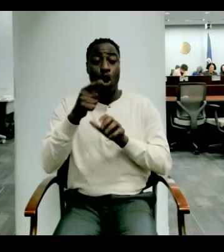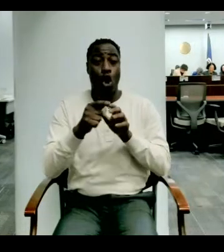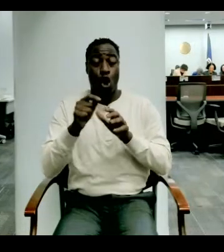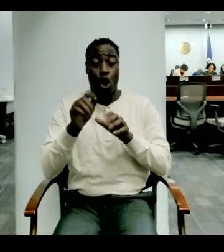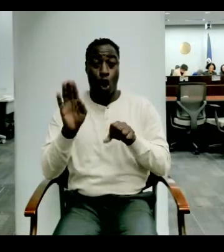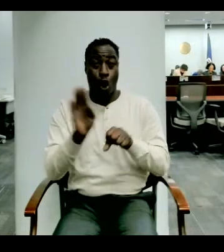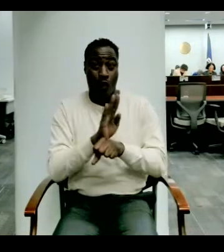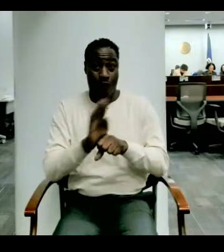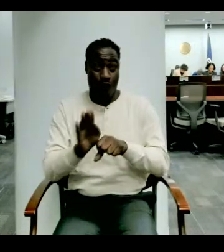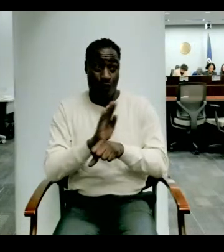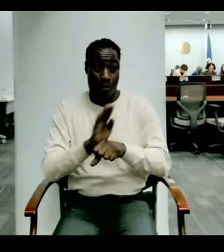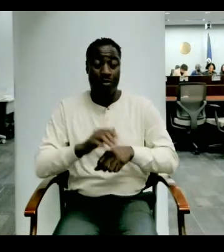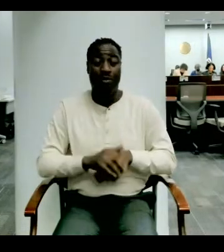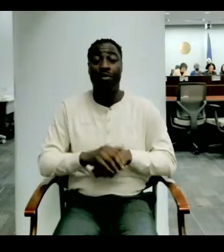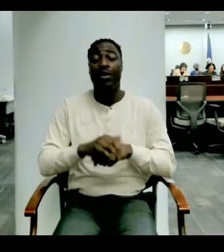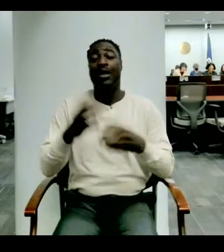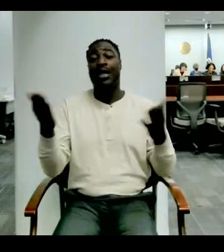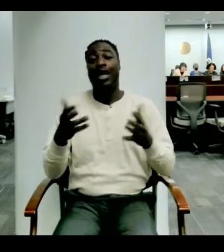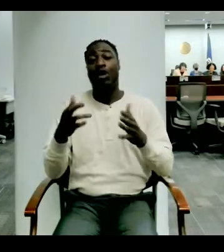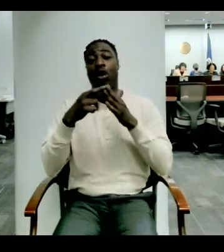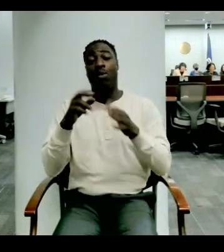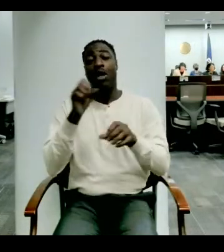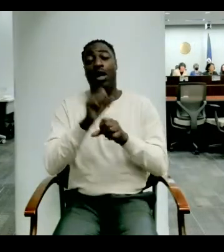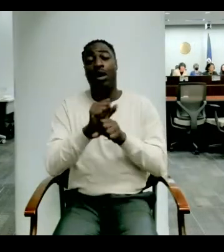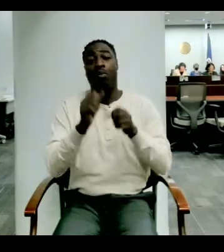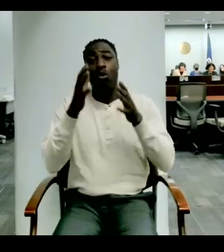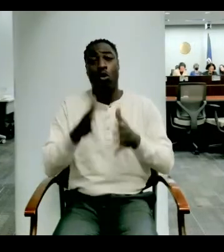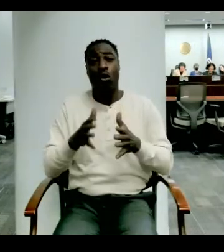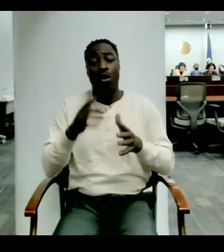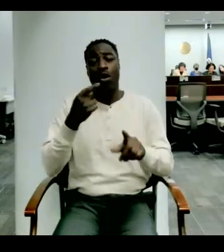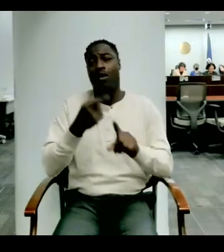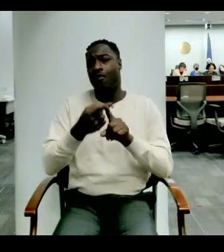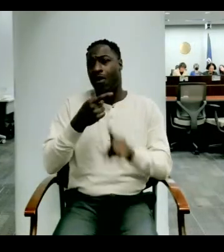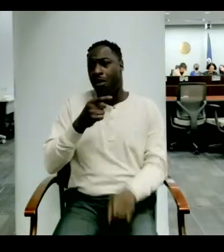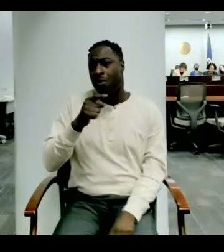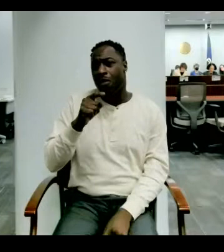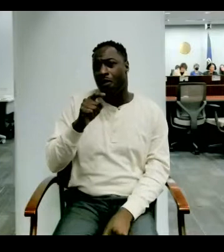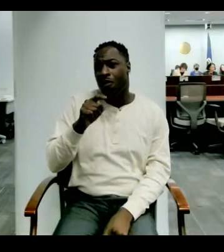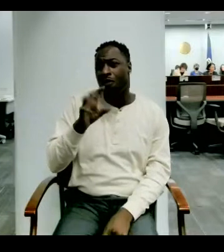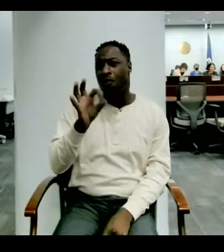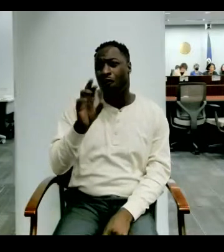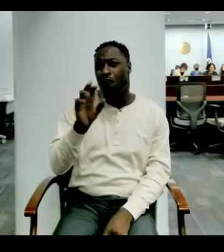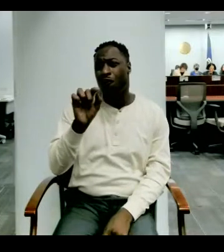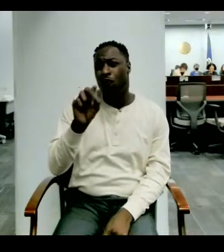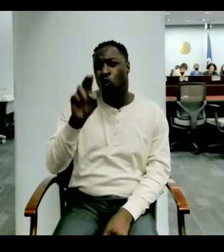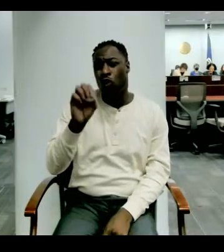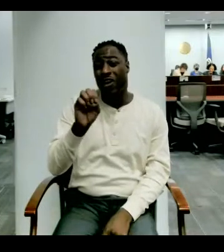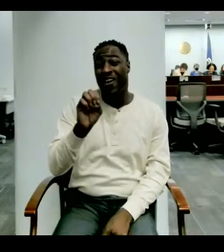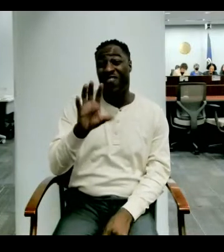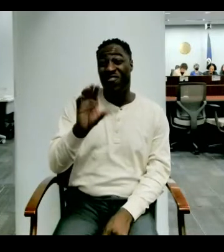here representing employers ranging from fortune 50 companies to small startups. Mr.